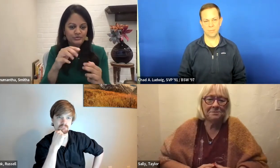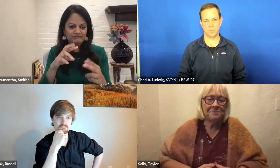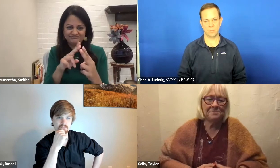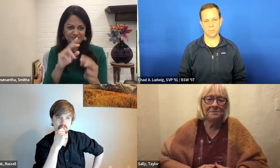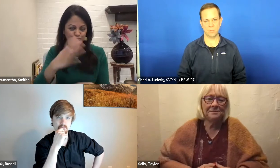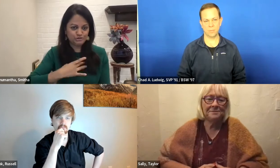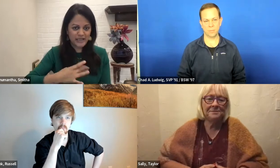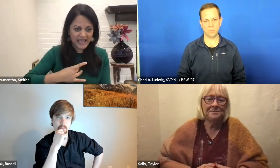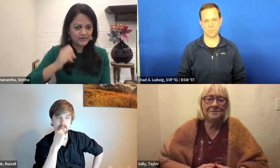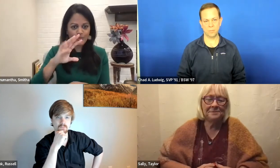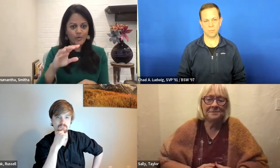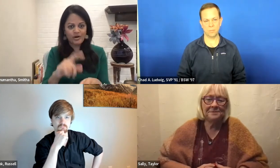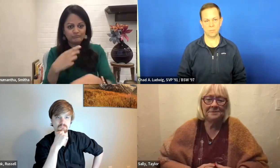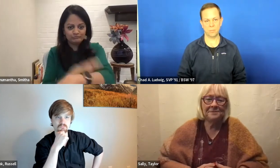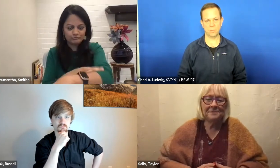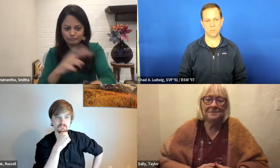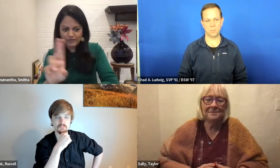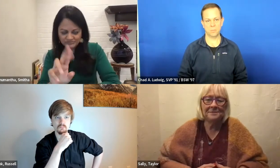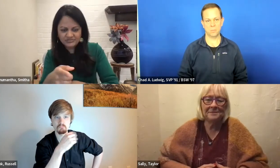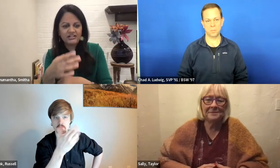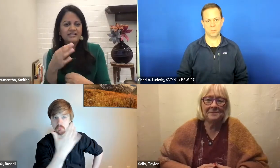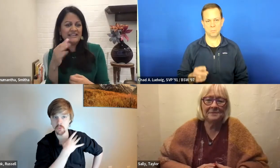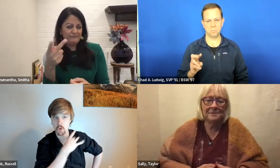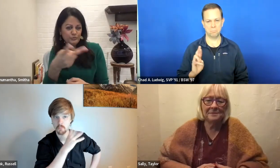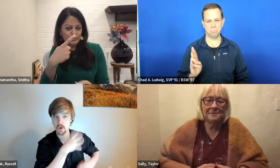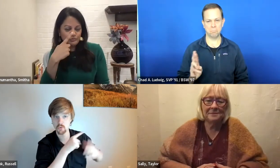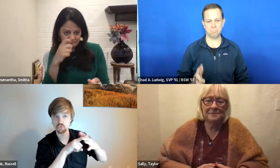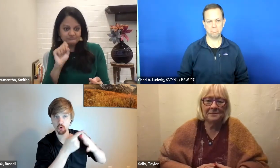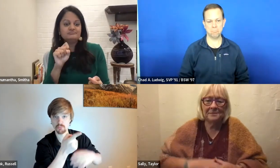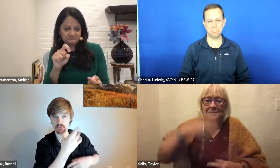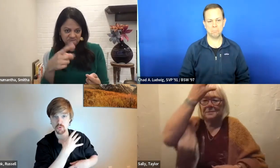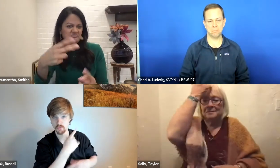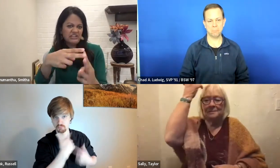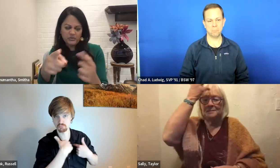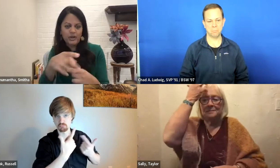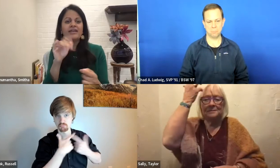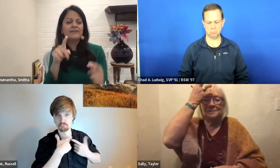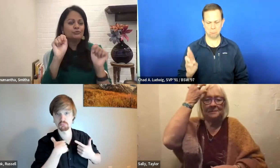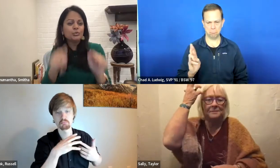so I want to turn over to either Chad or Russell, either one of you.